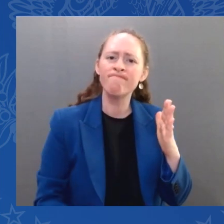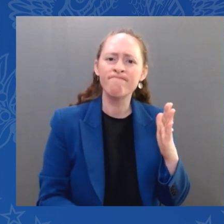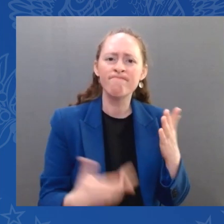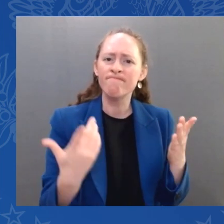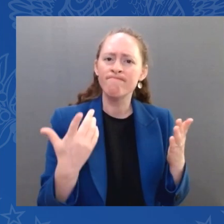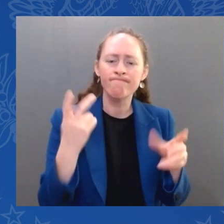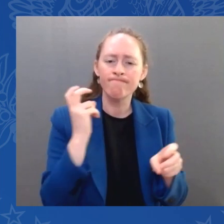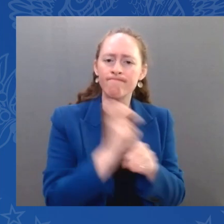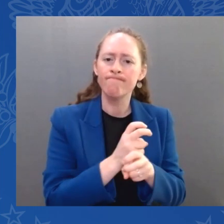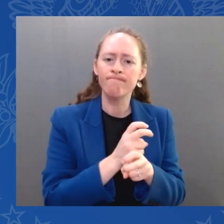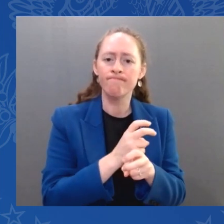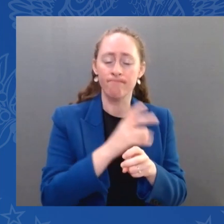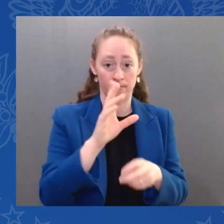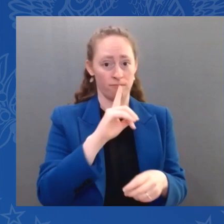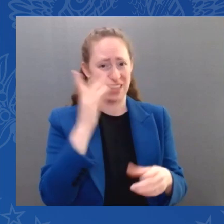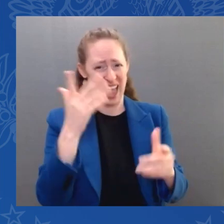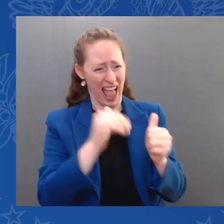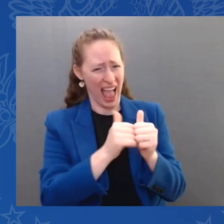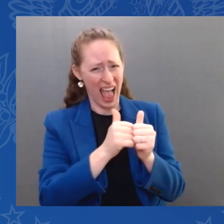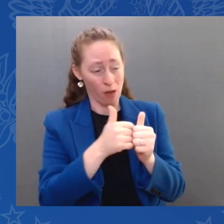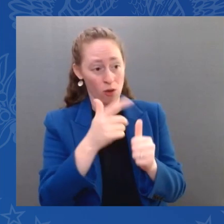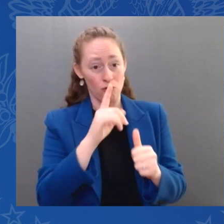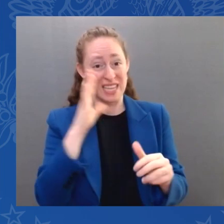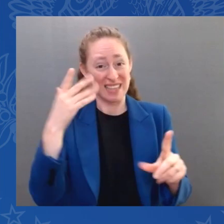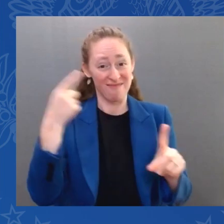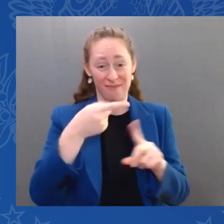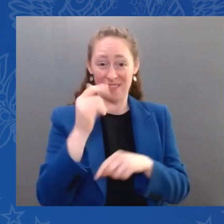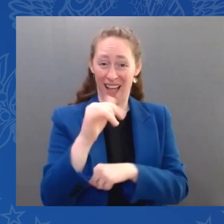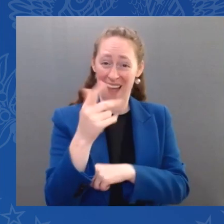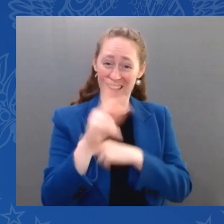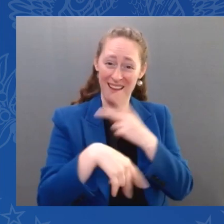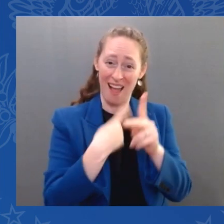Let this only be the start of the movement towards the banning of assault weapons.